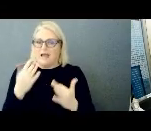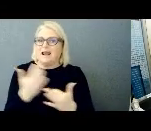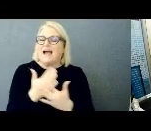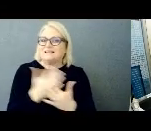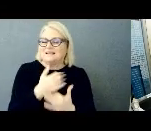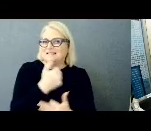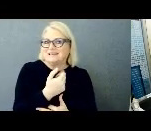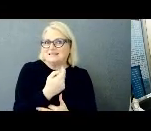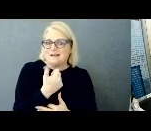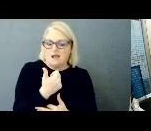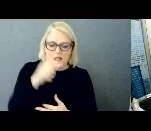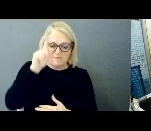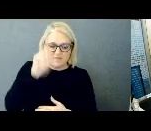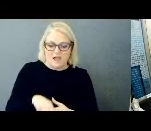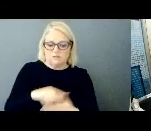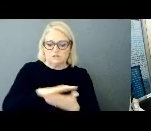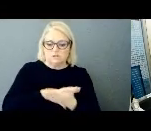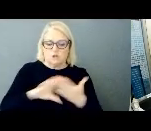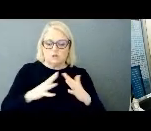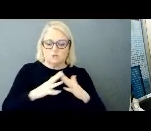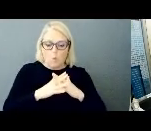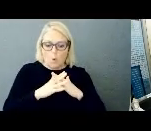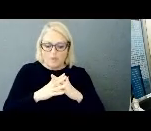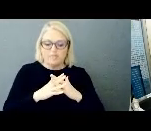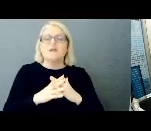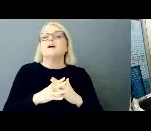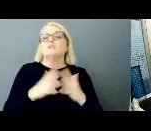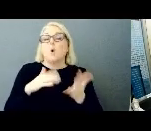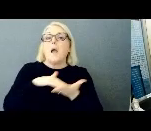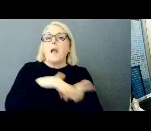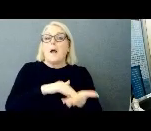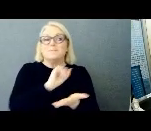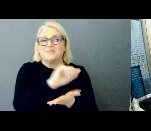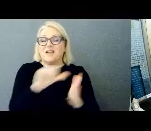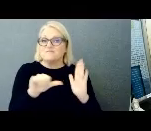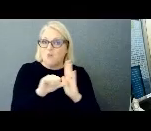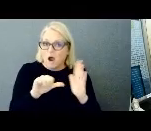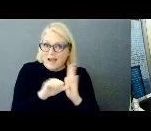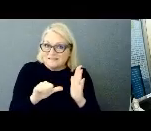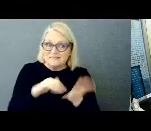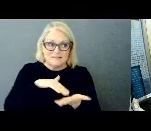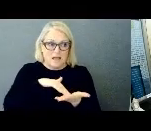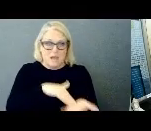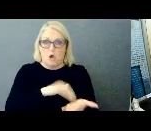plus reducing stress and increasing financial knowledge. Watch this space that's being led by Anna Price.